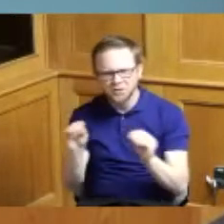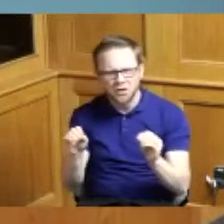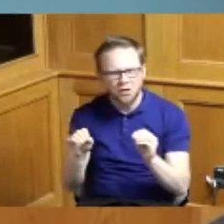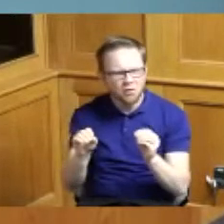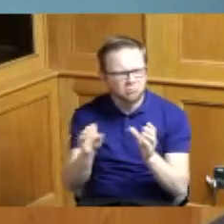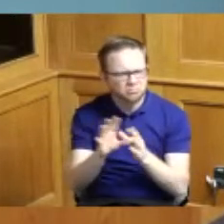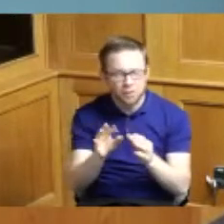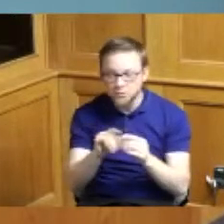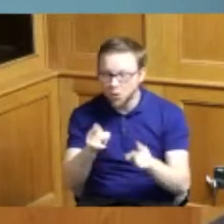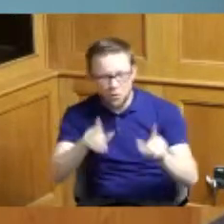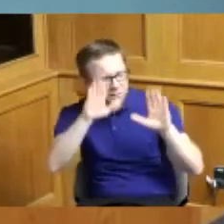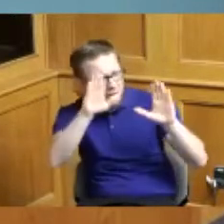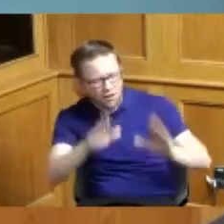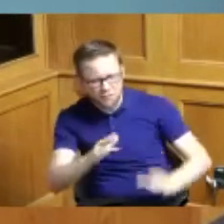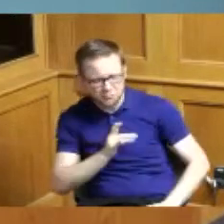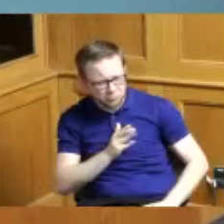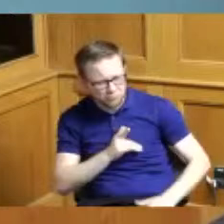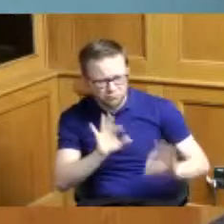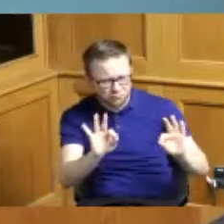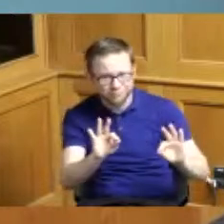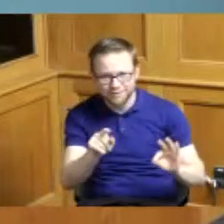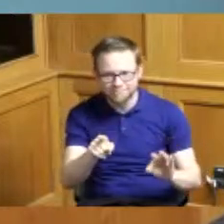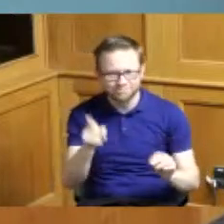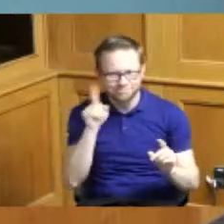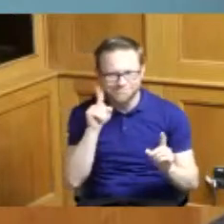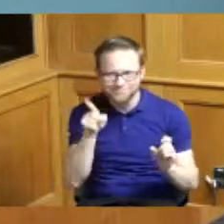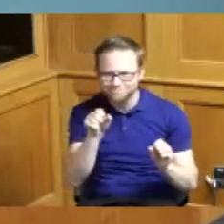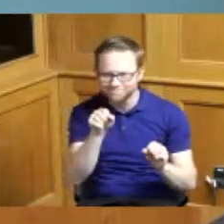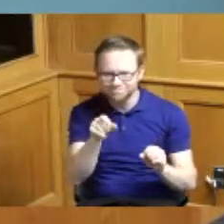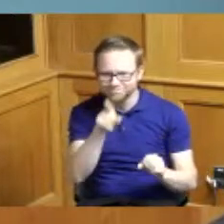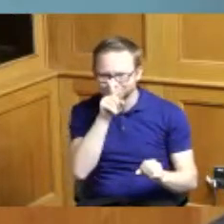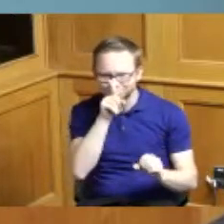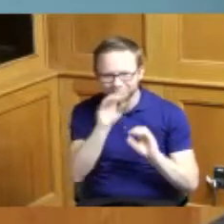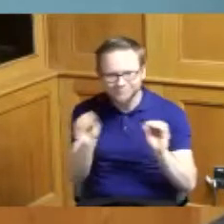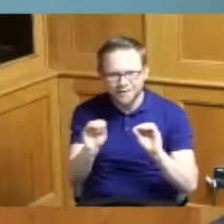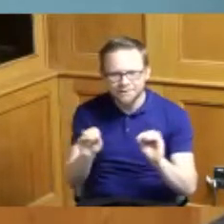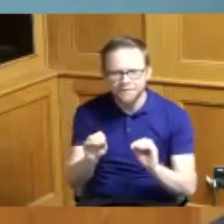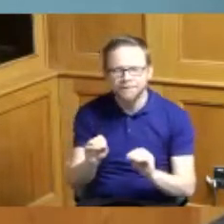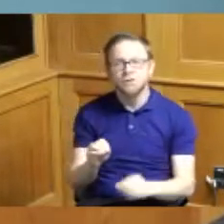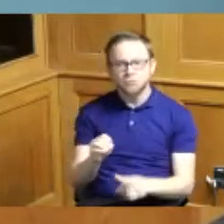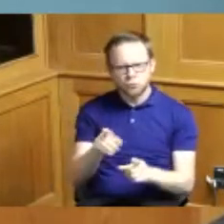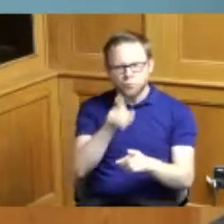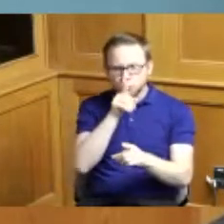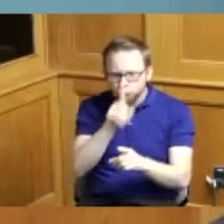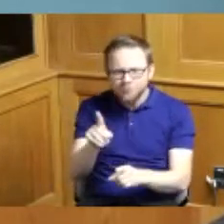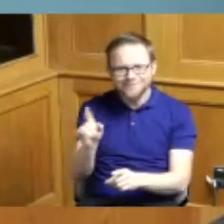people say what is great yes it's almost like the Super Bowl what I mean by that